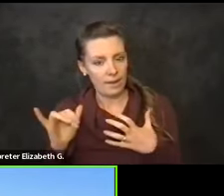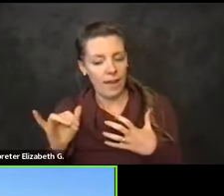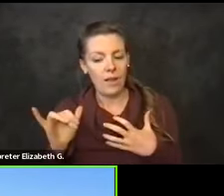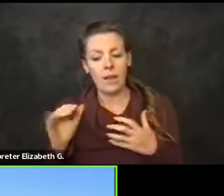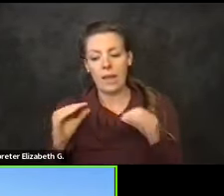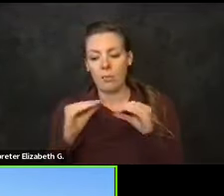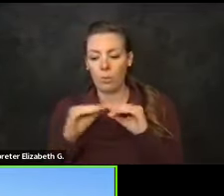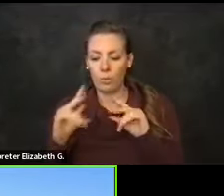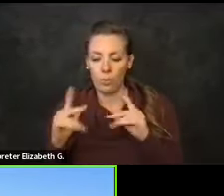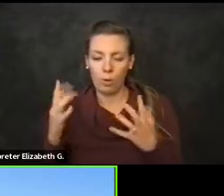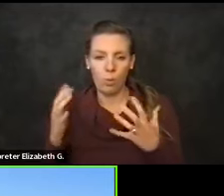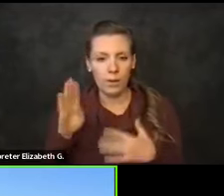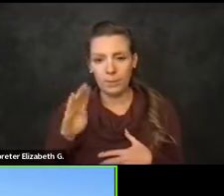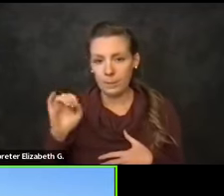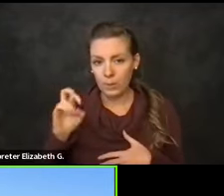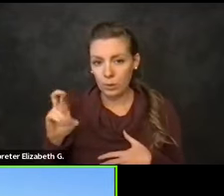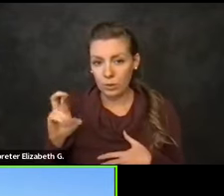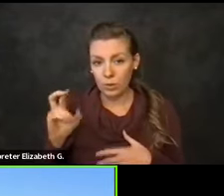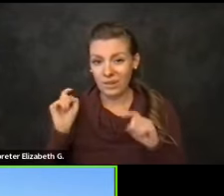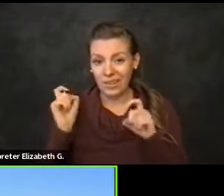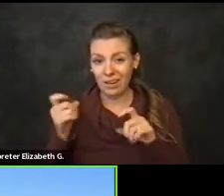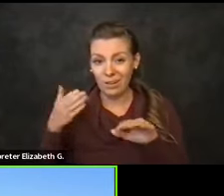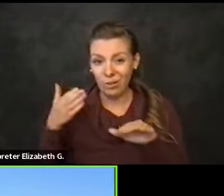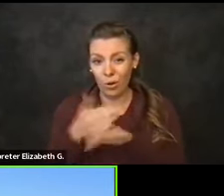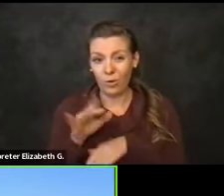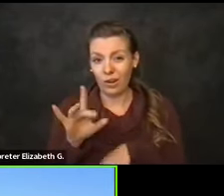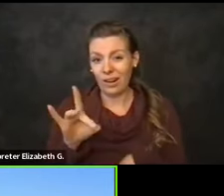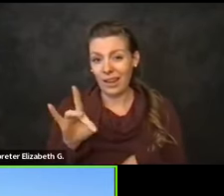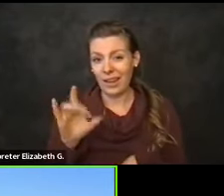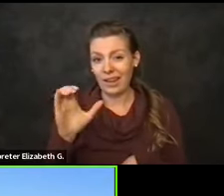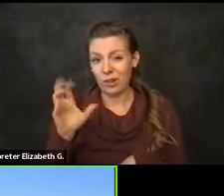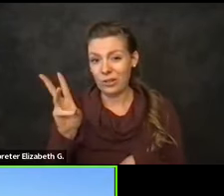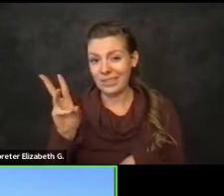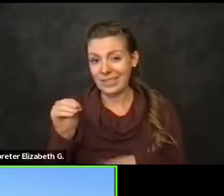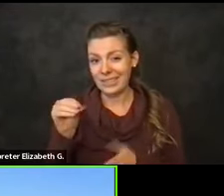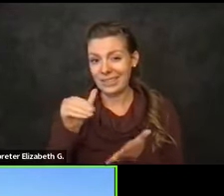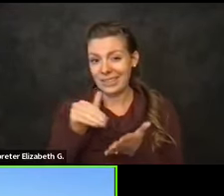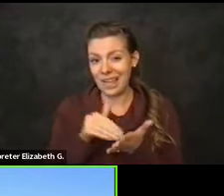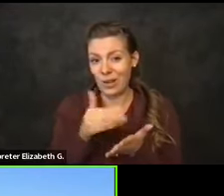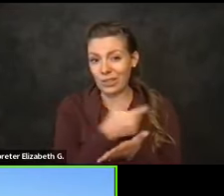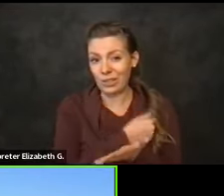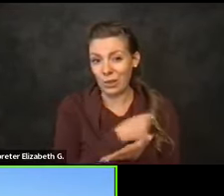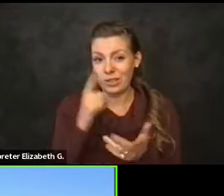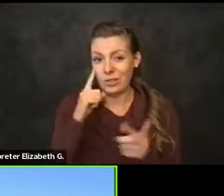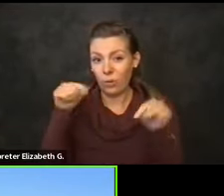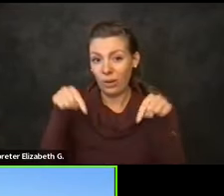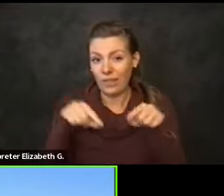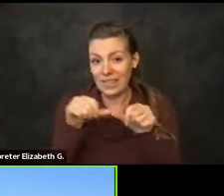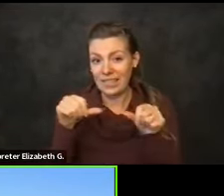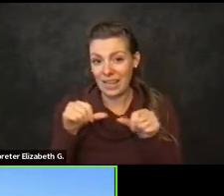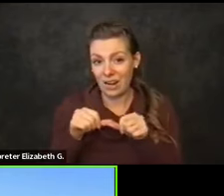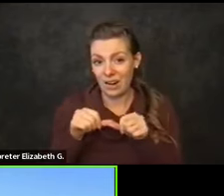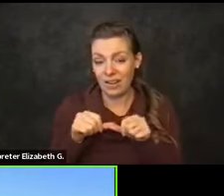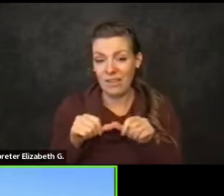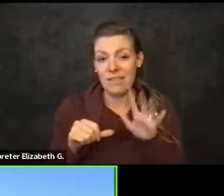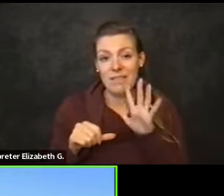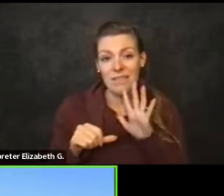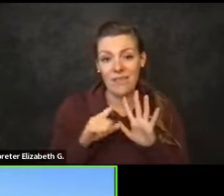We've now administered more than 8600 vaccine doses in the county. Our five to eleven year old population is